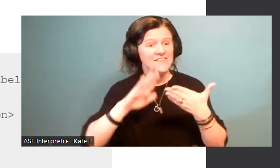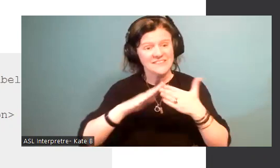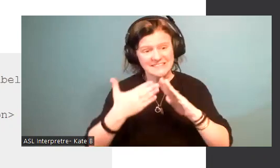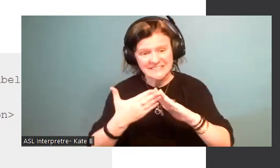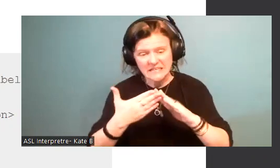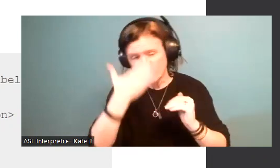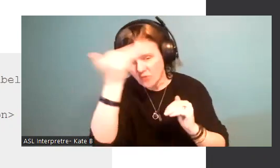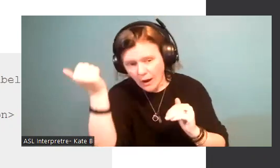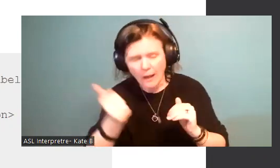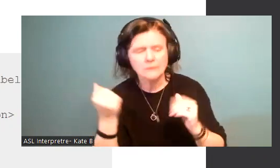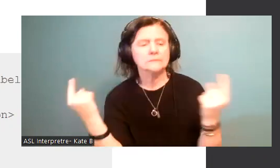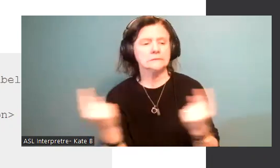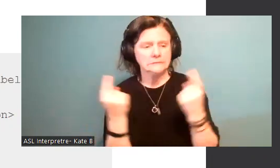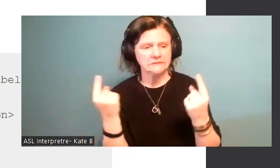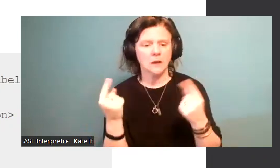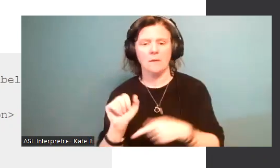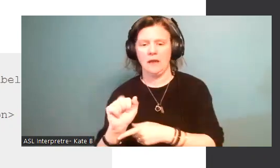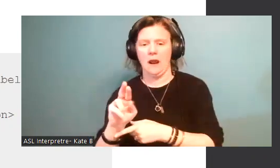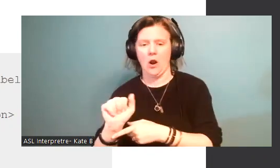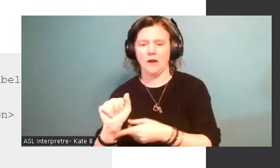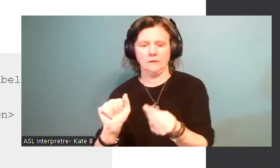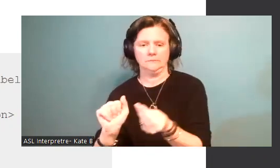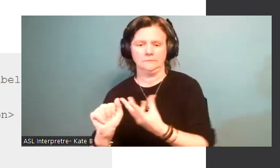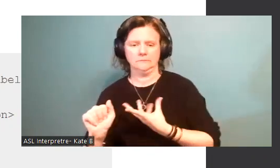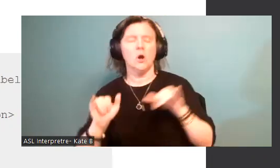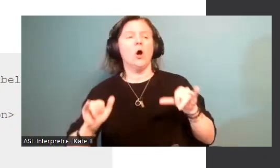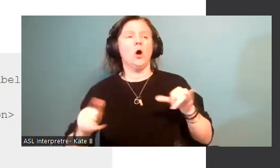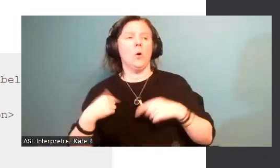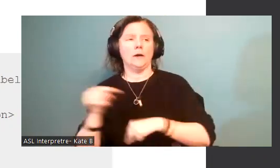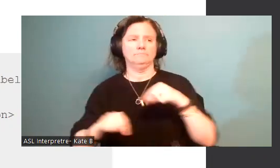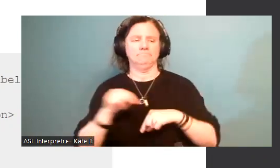update dynamic content. Error validation, if you